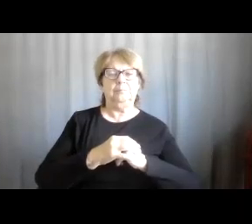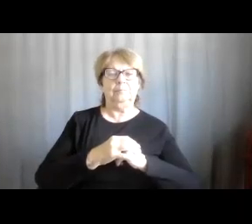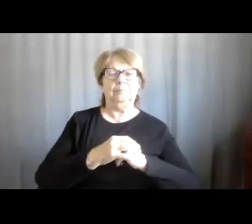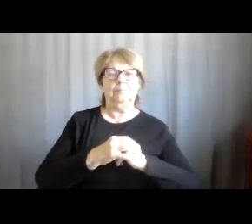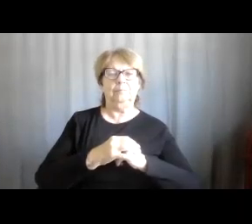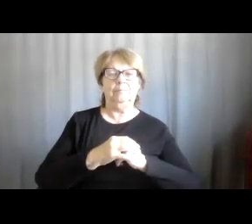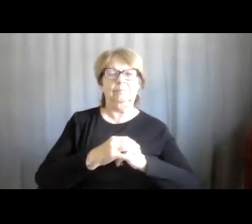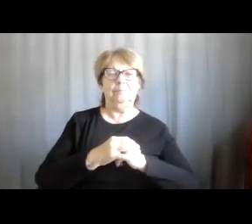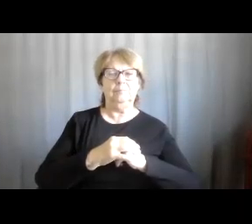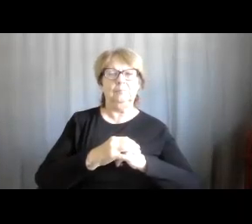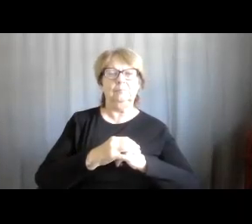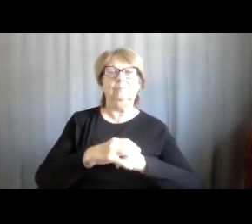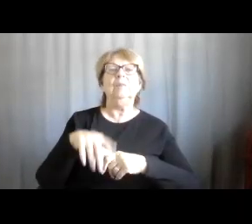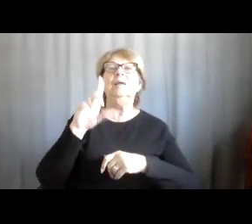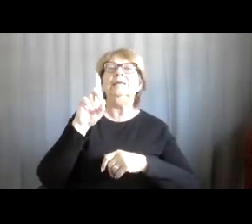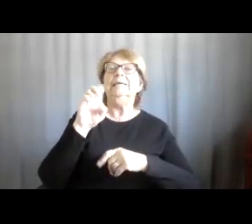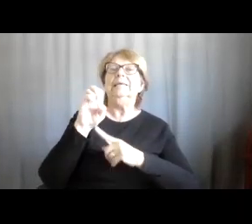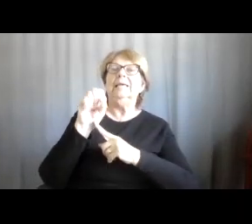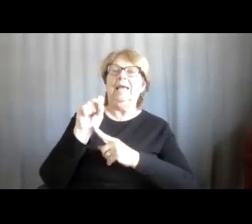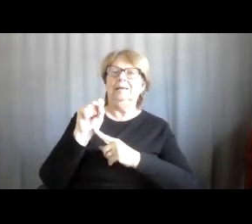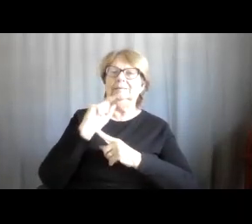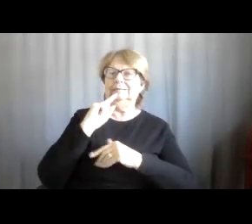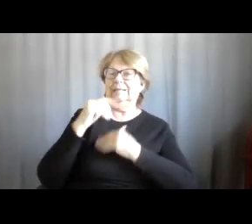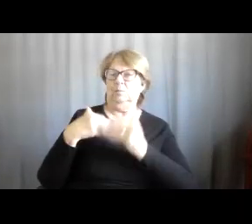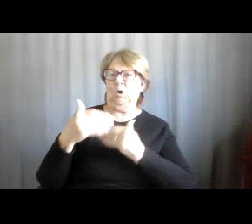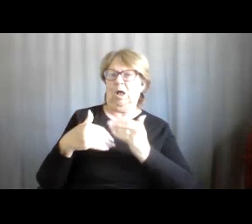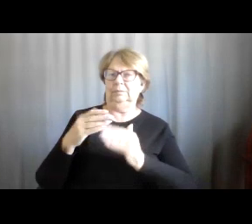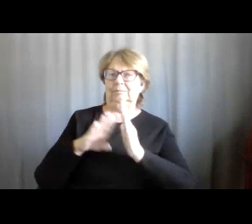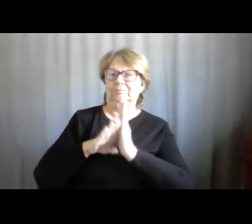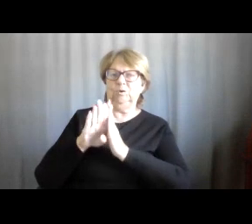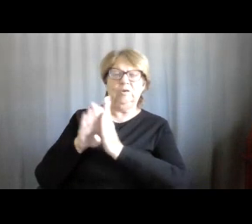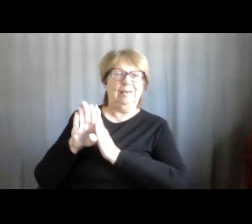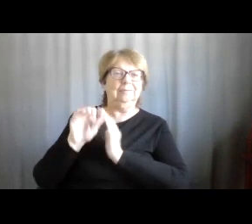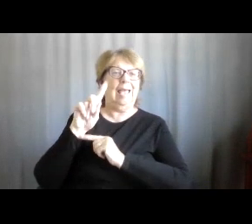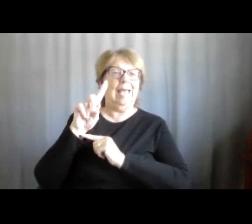[Roby Poche (DES)] So DES is in the process of creating an ADA transition plan.